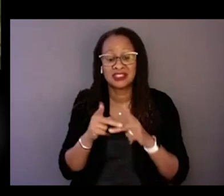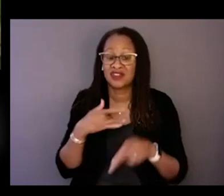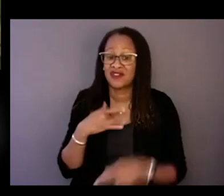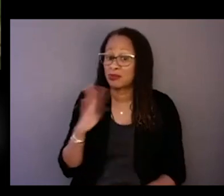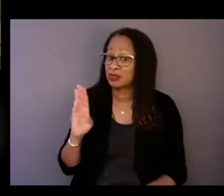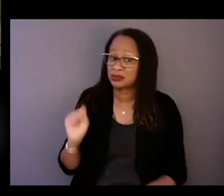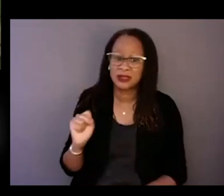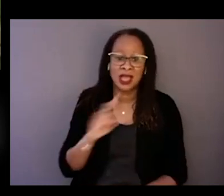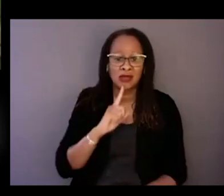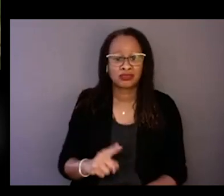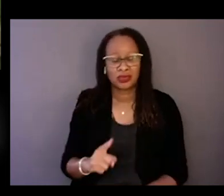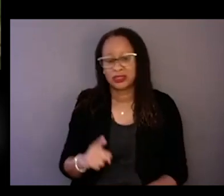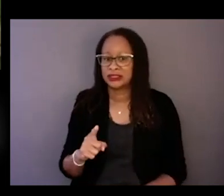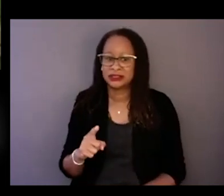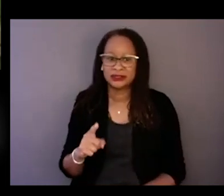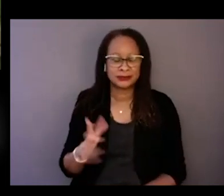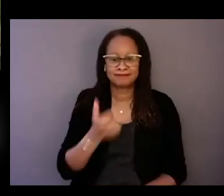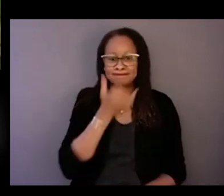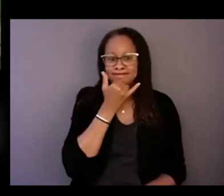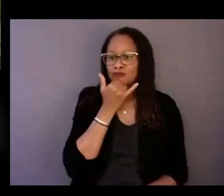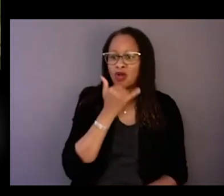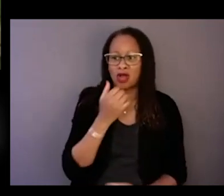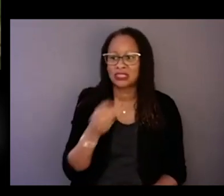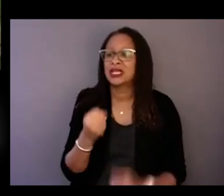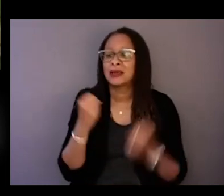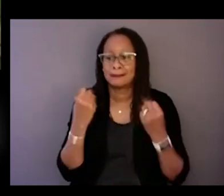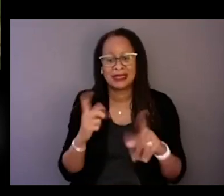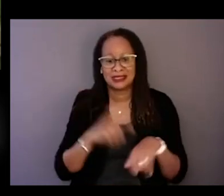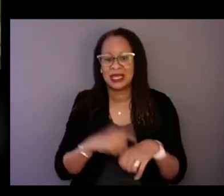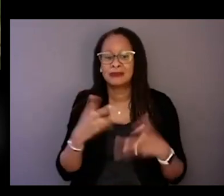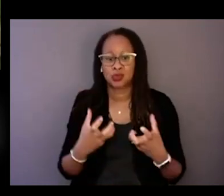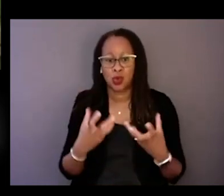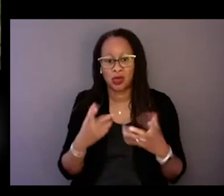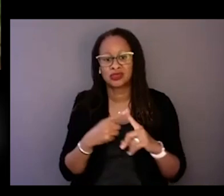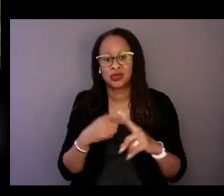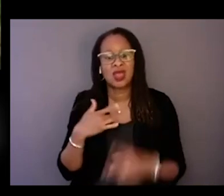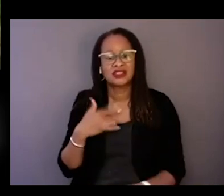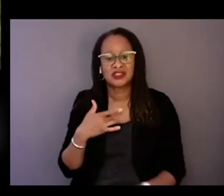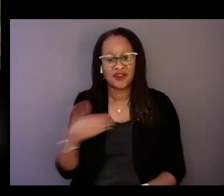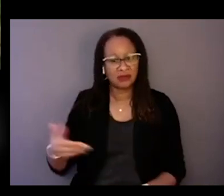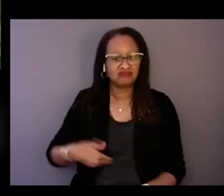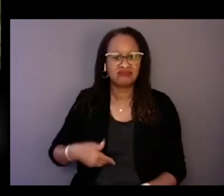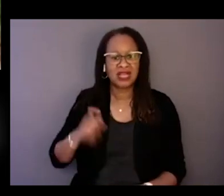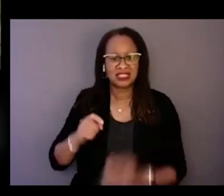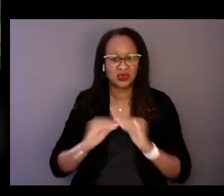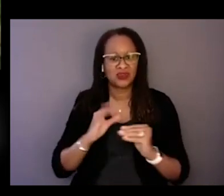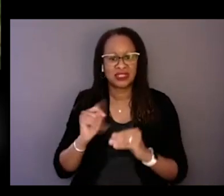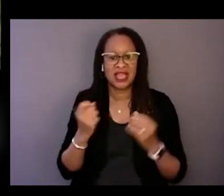misportrayed and she felt moved to correct it finally after many years.